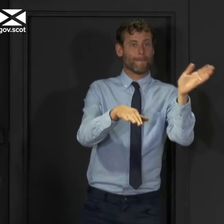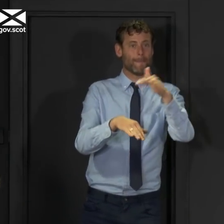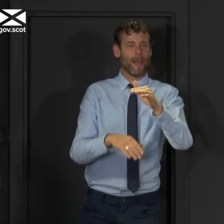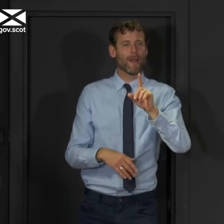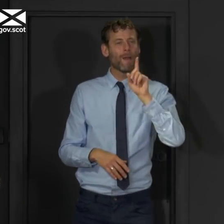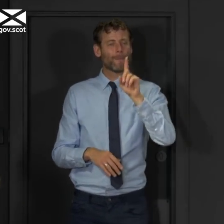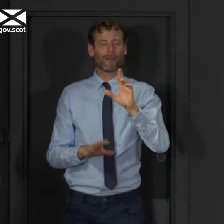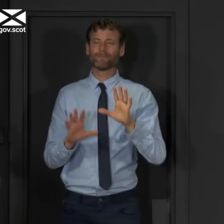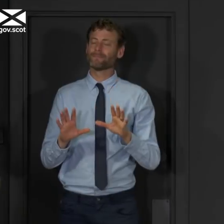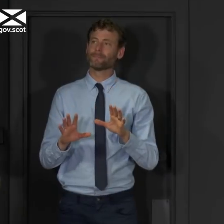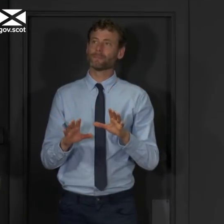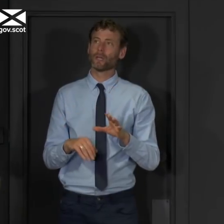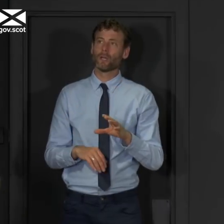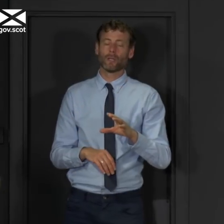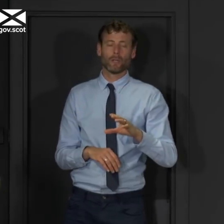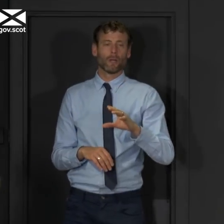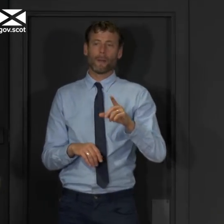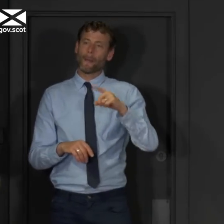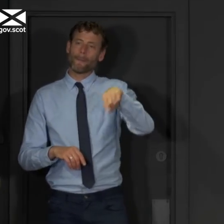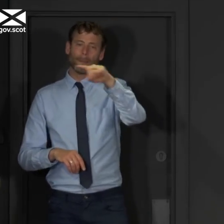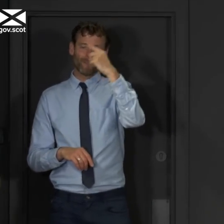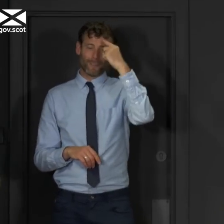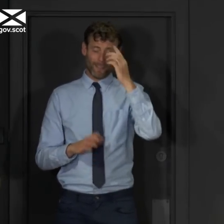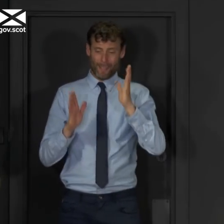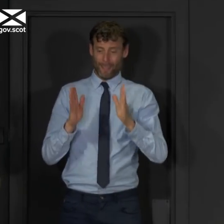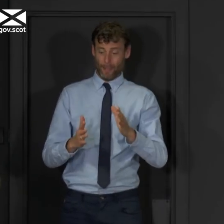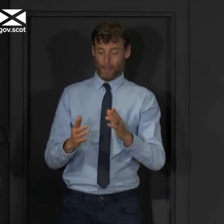to stop seeing this two metres versus one metre as almost some totem or ideological